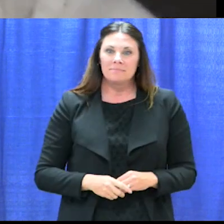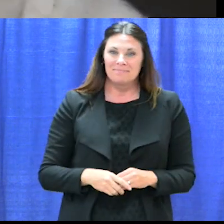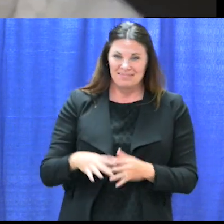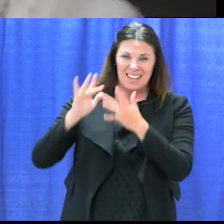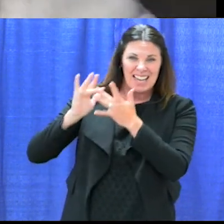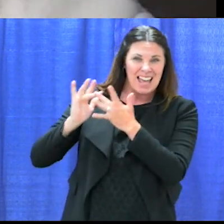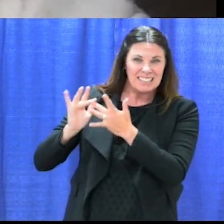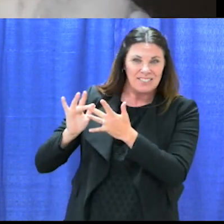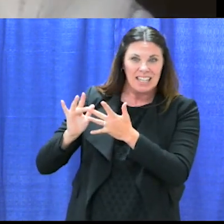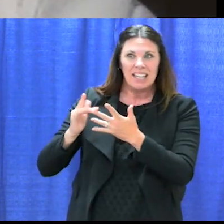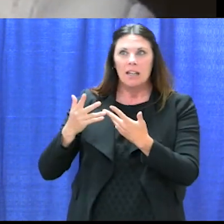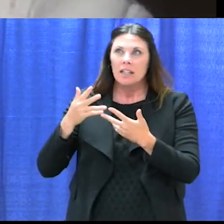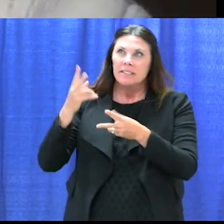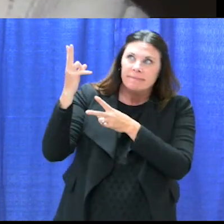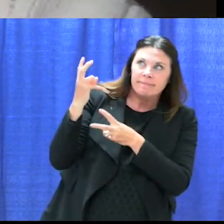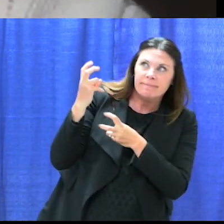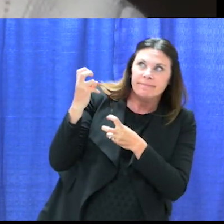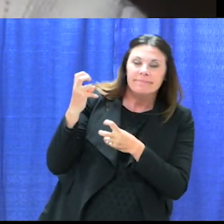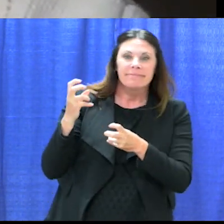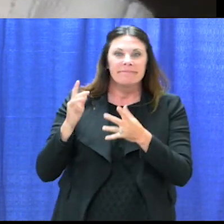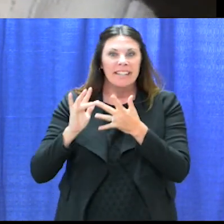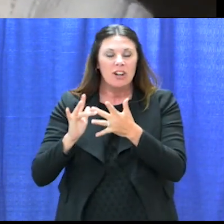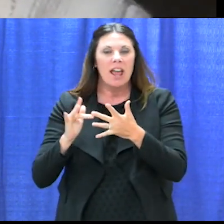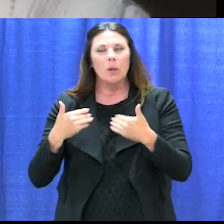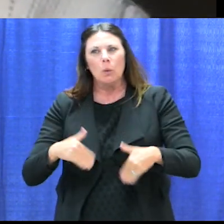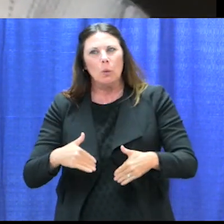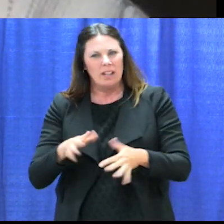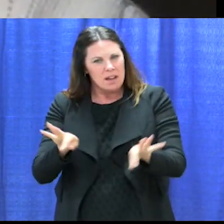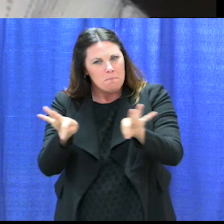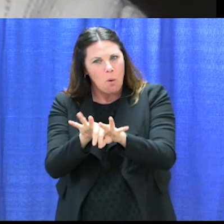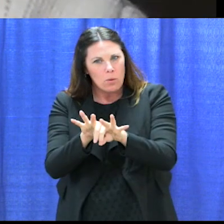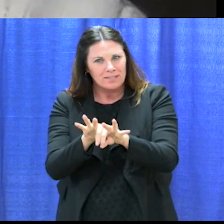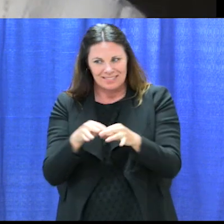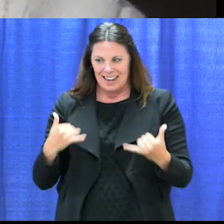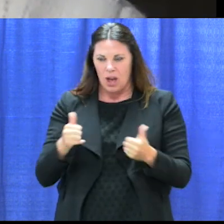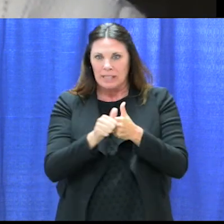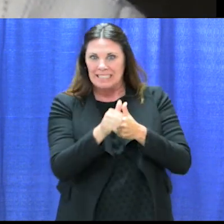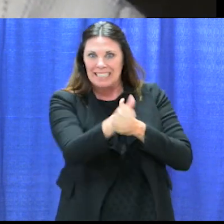access to the Internet is extremely important for students to have in order to continue their studies.